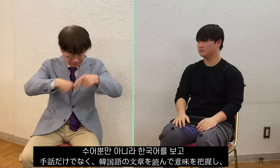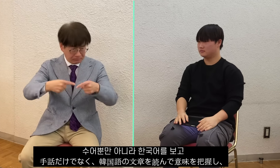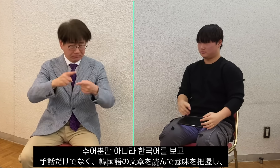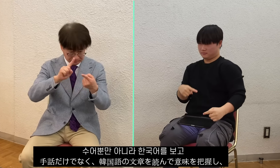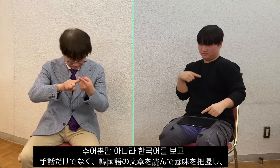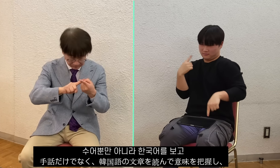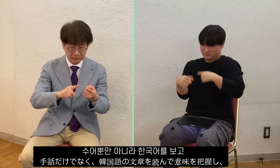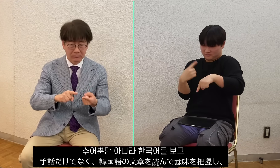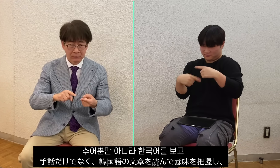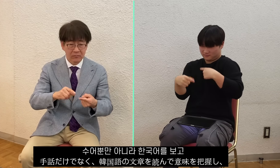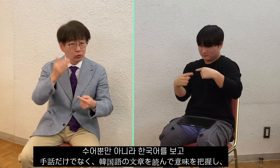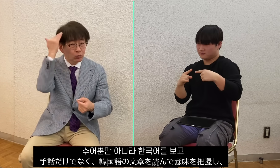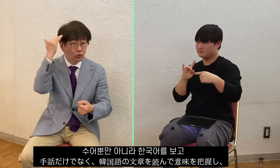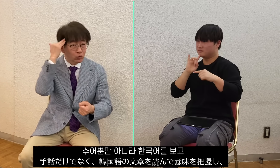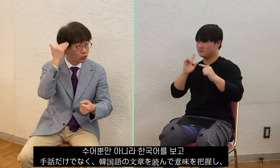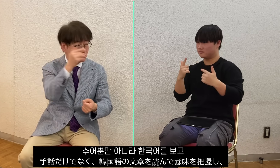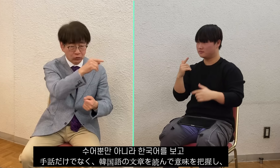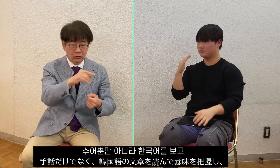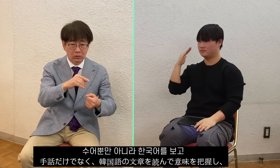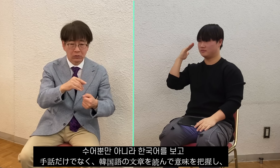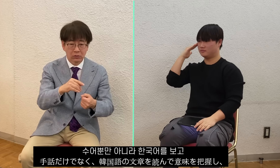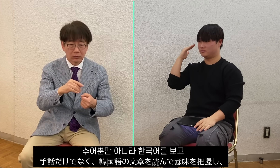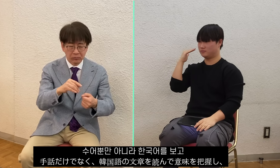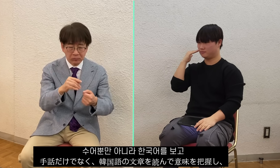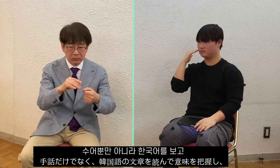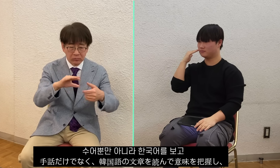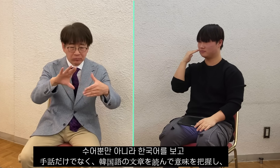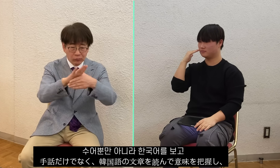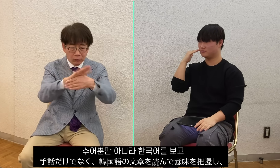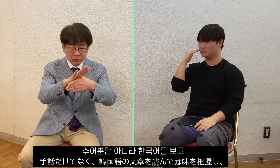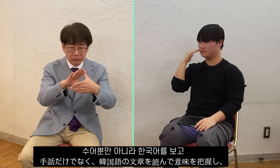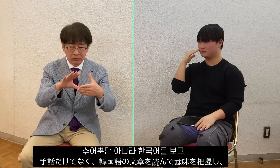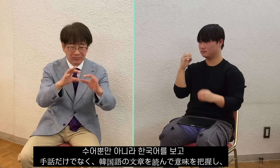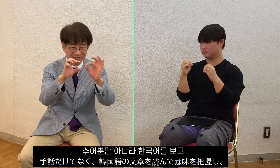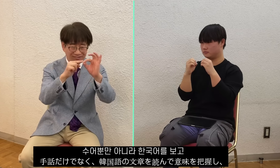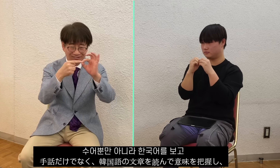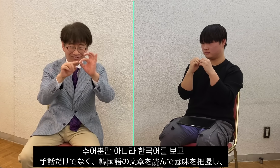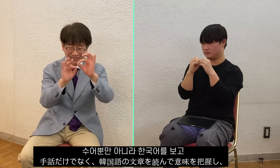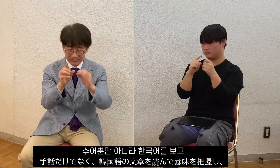Not only sign language, but also how to see